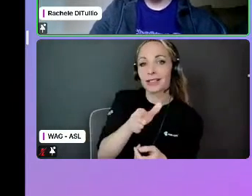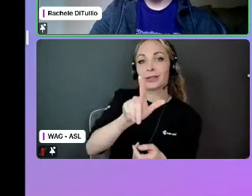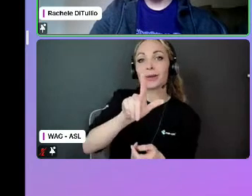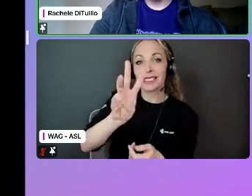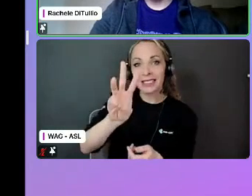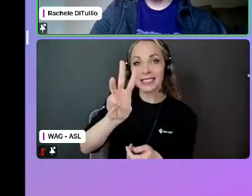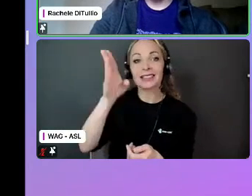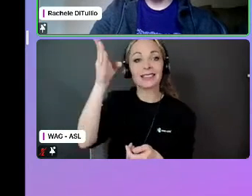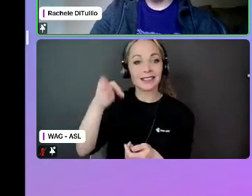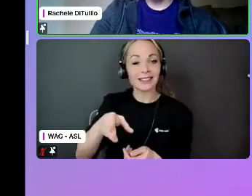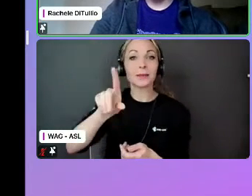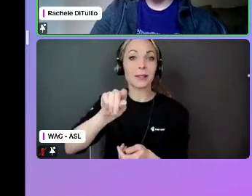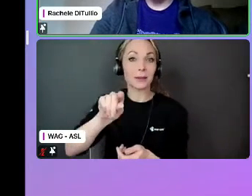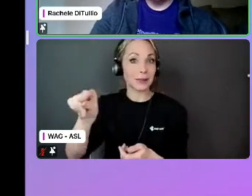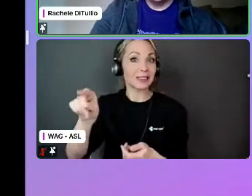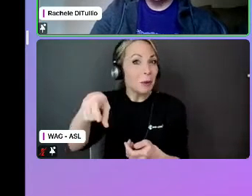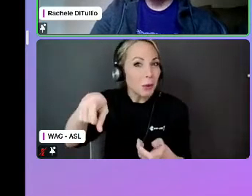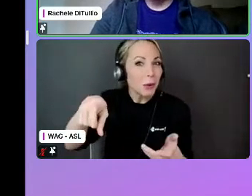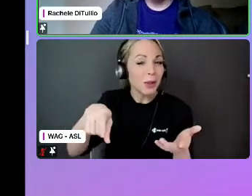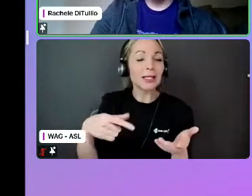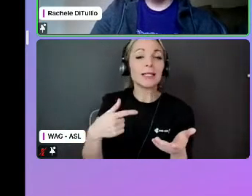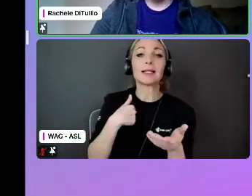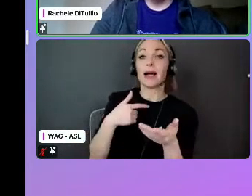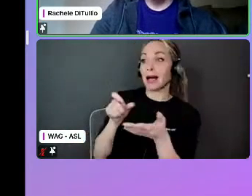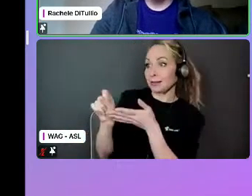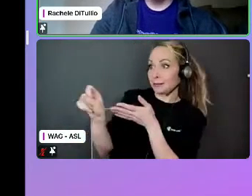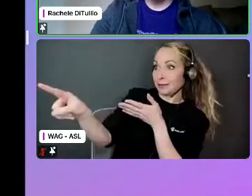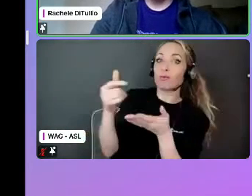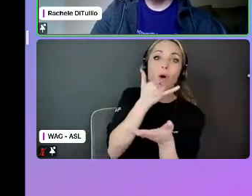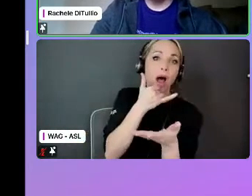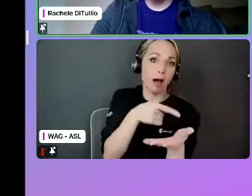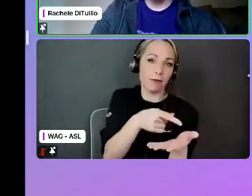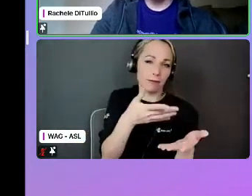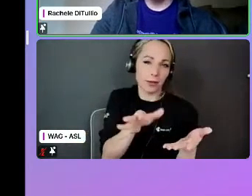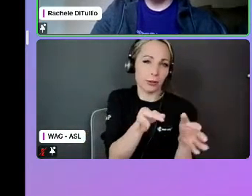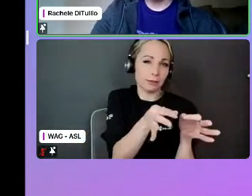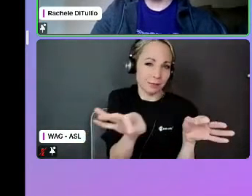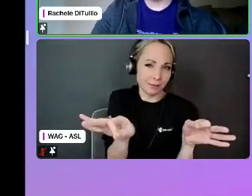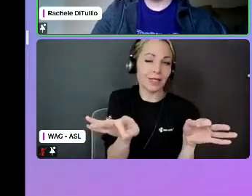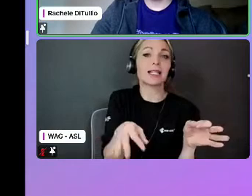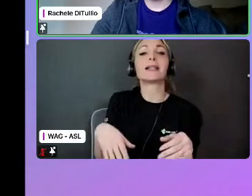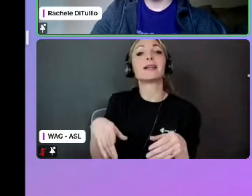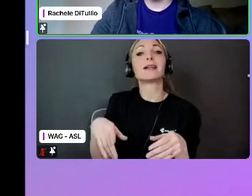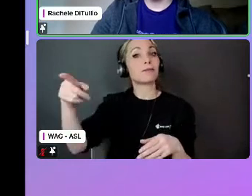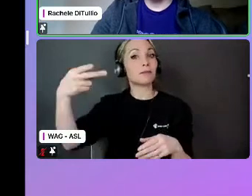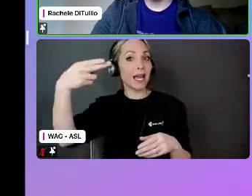entered 26, instead of 05/26/2020. When I